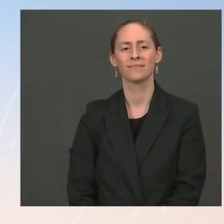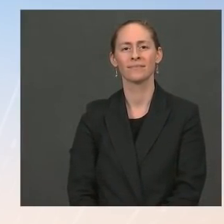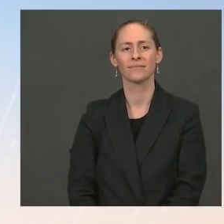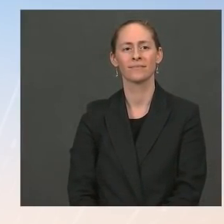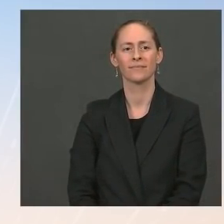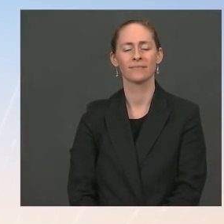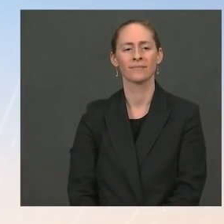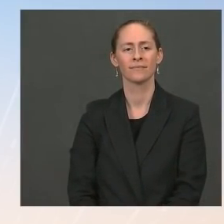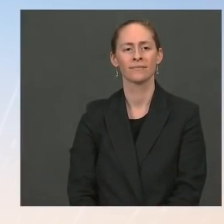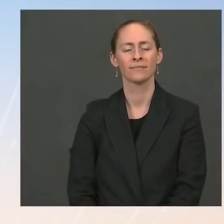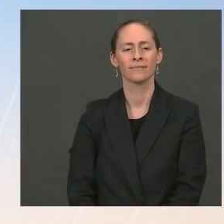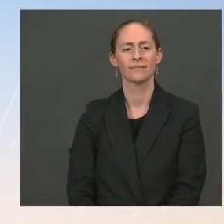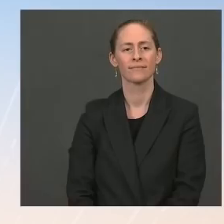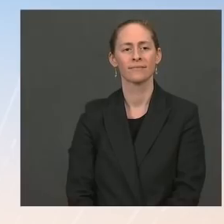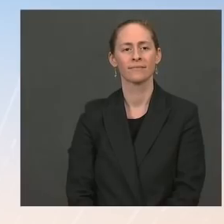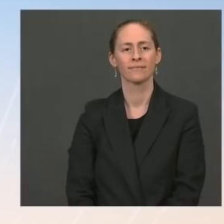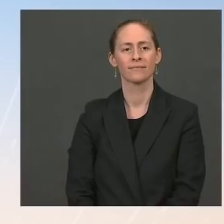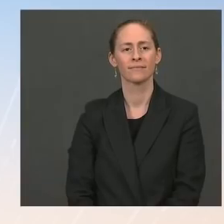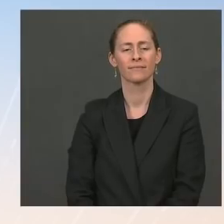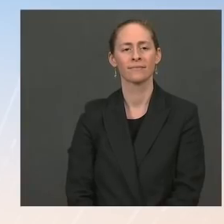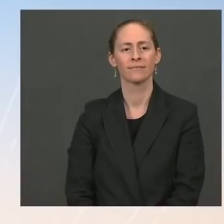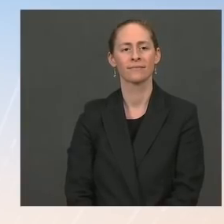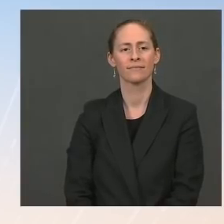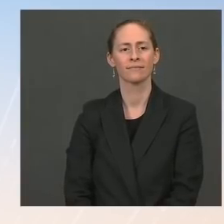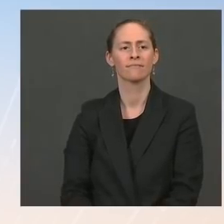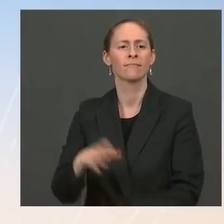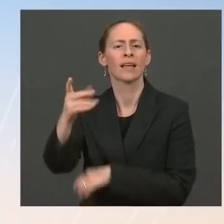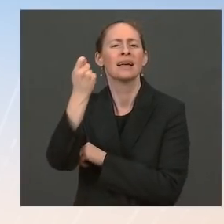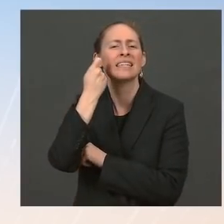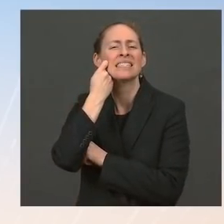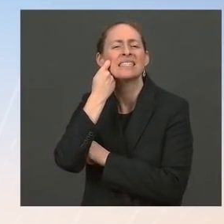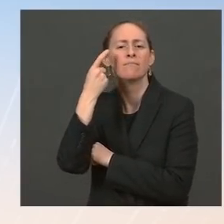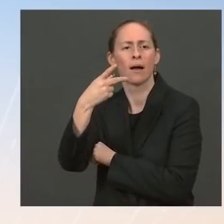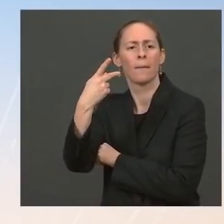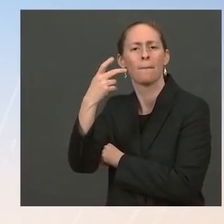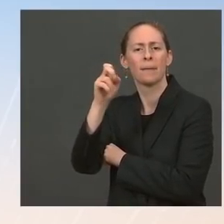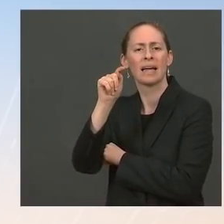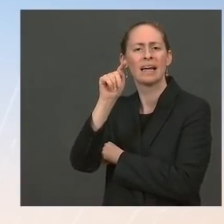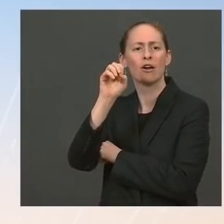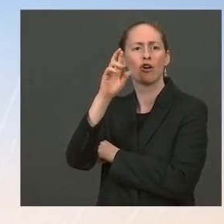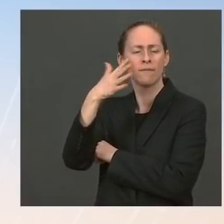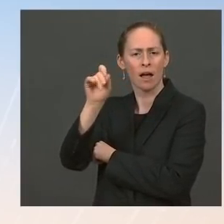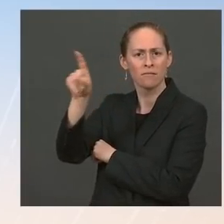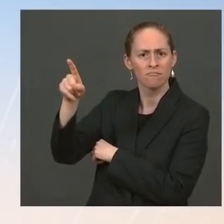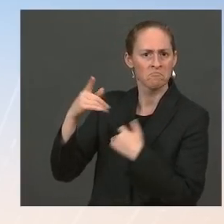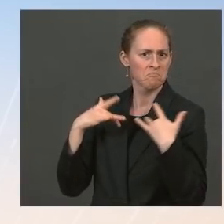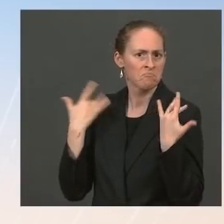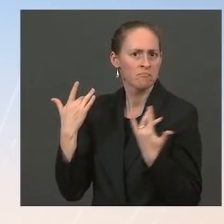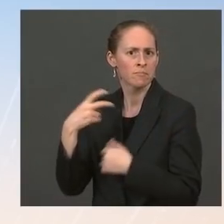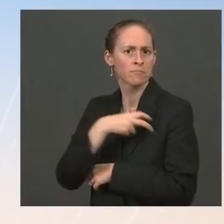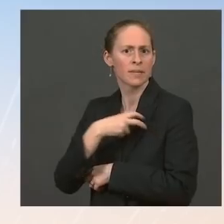said that -- when Peter asked if a diplomatic boycott was under consideration, he said was indeed